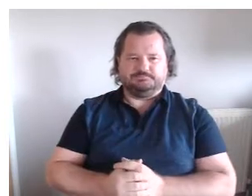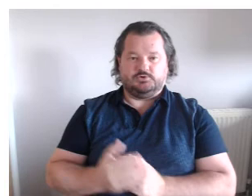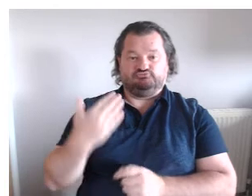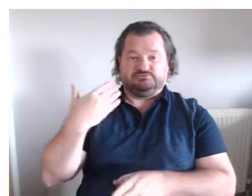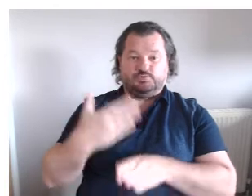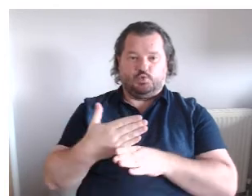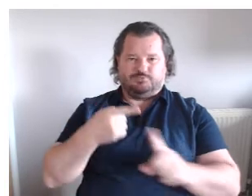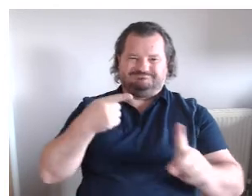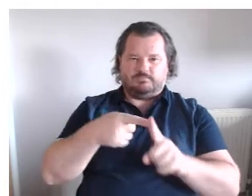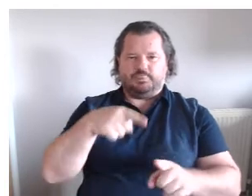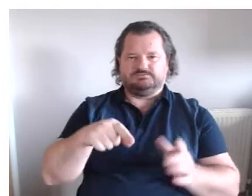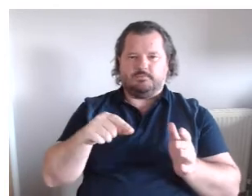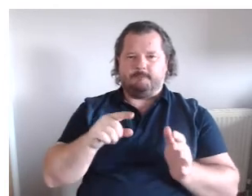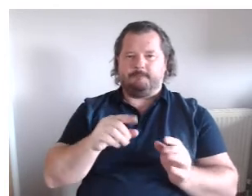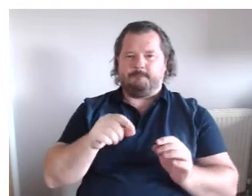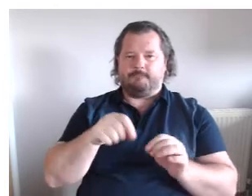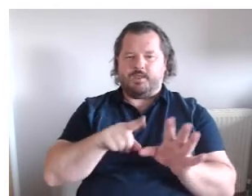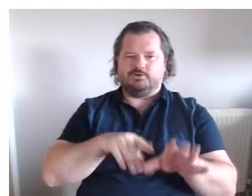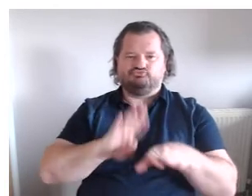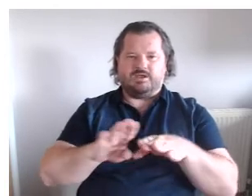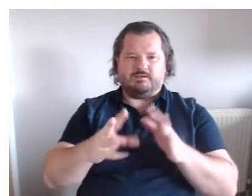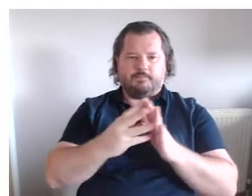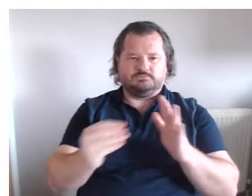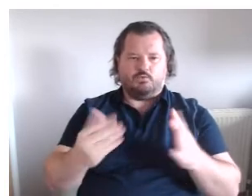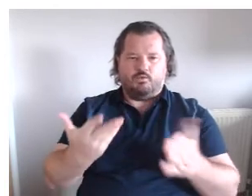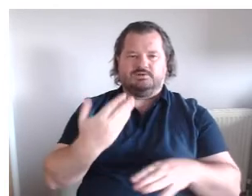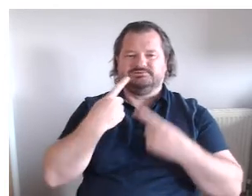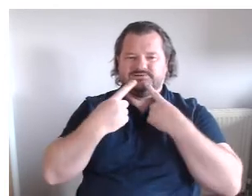Recent work tackled this by training a model on a dataset where fine-grained annotations